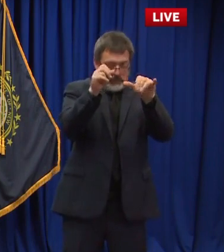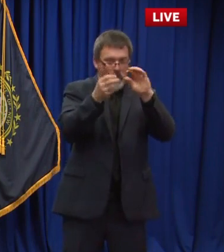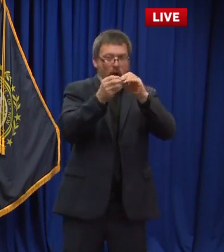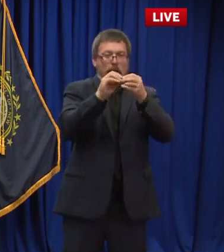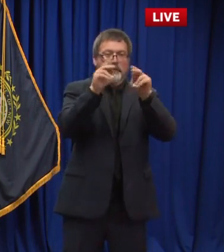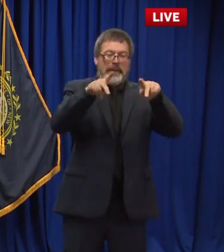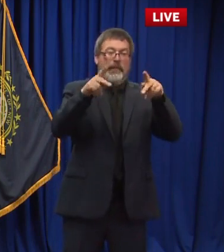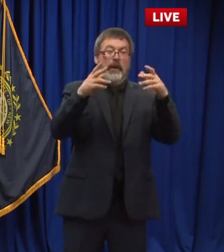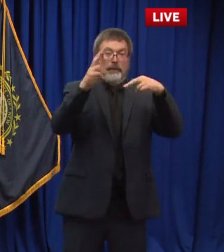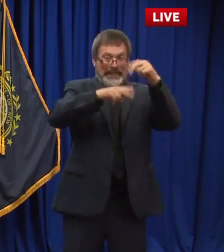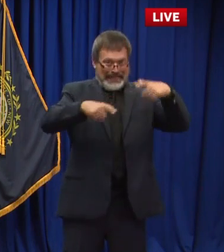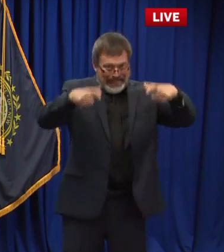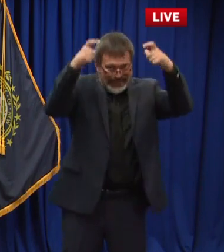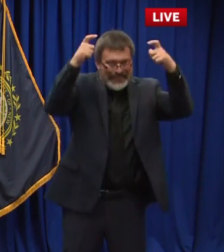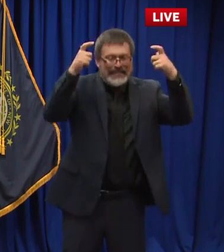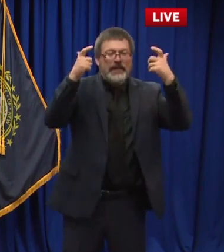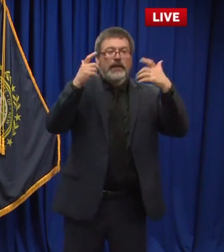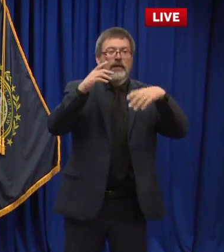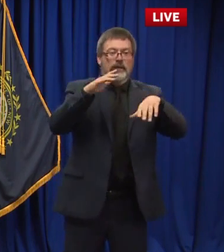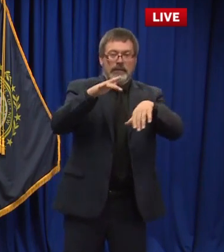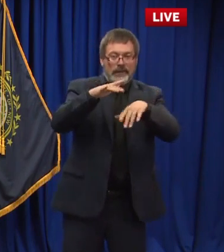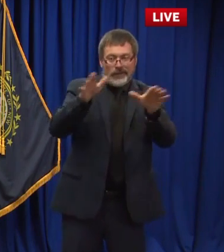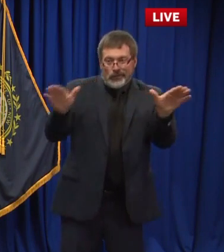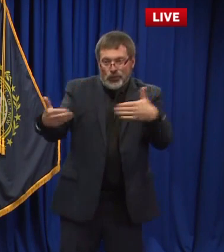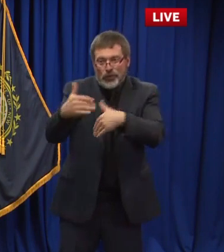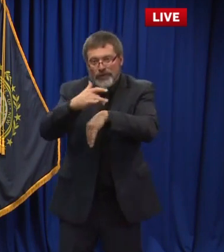AGAIN, IT IS JUST ABOUT PROVIDING THAT FLEXIBILITY.